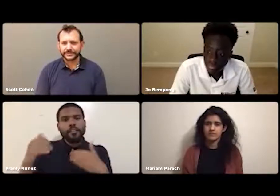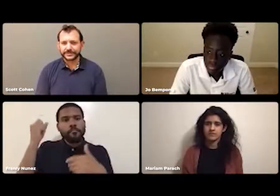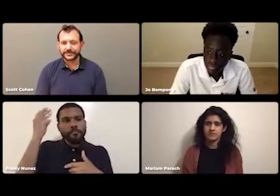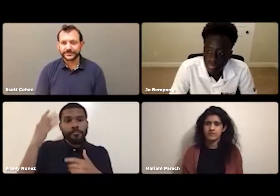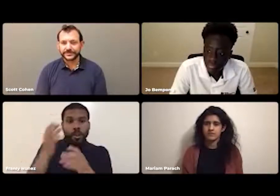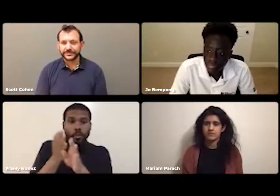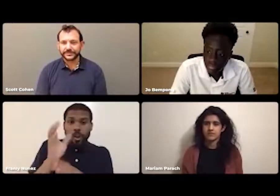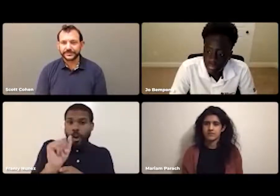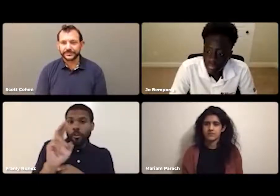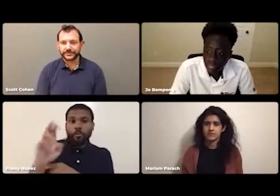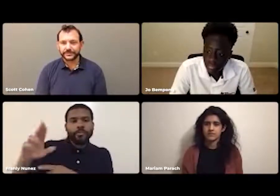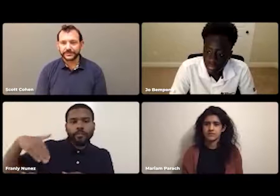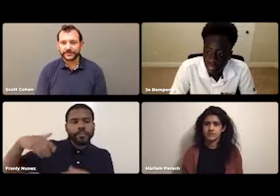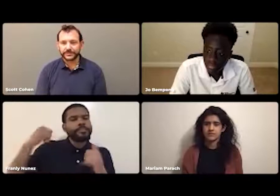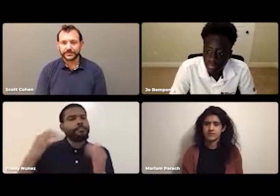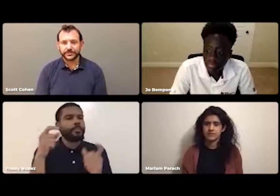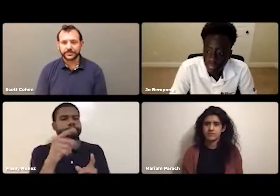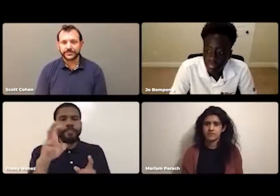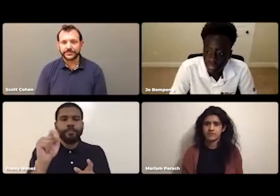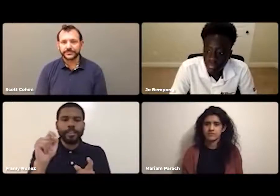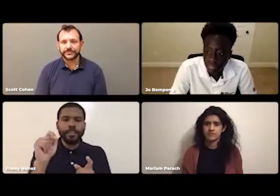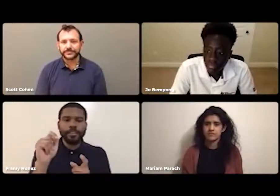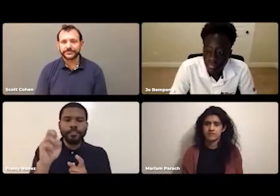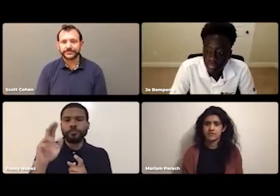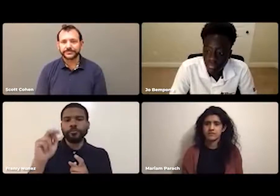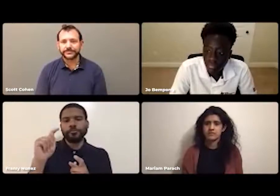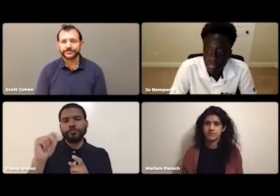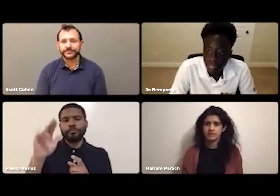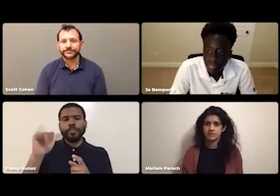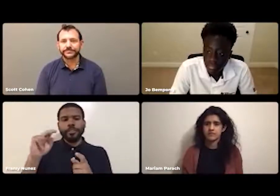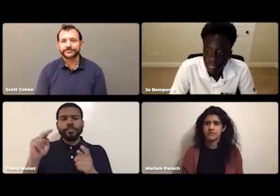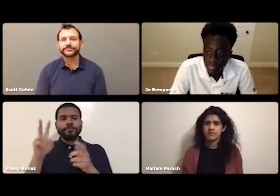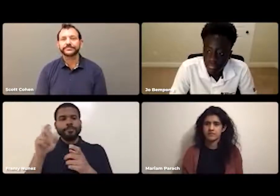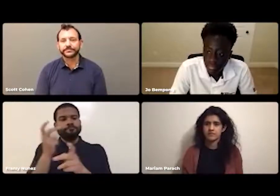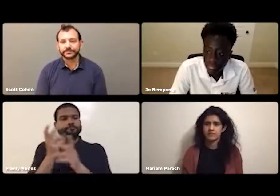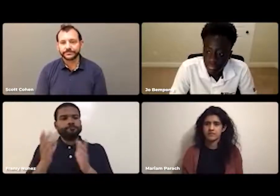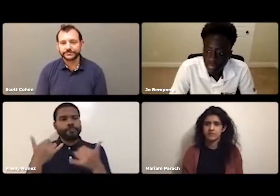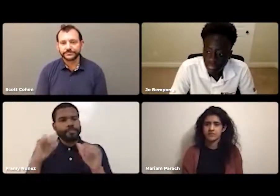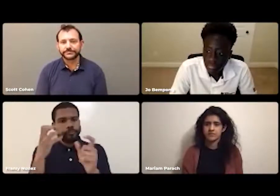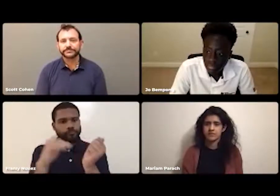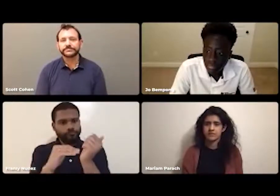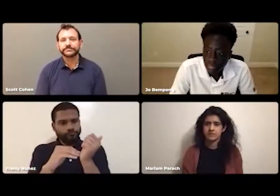The light went on. I hadn't identified a career yet.